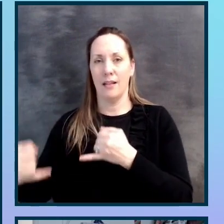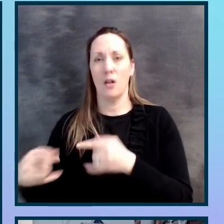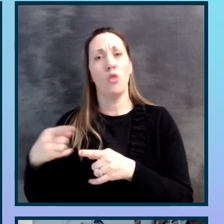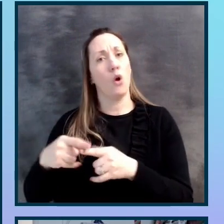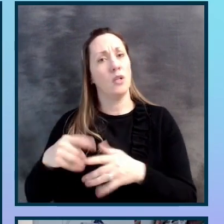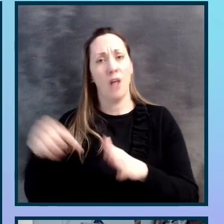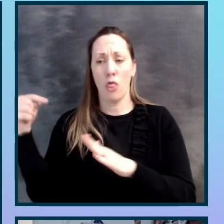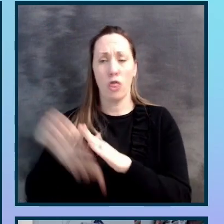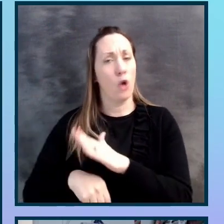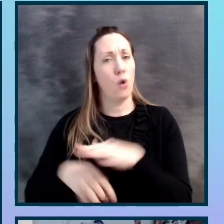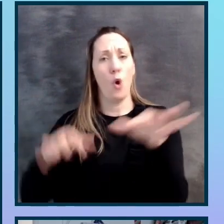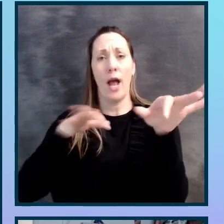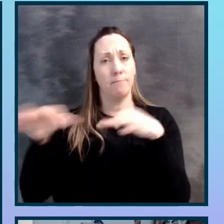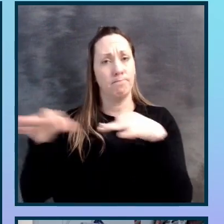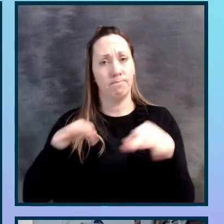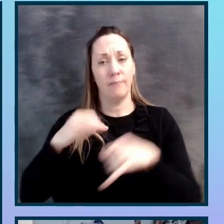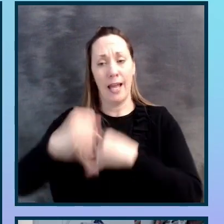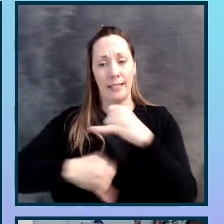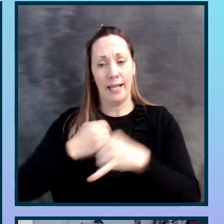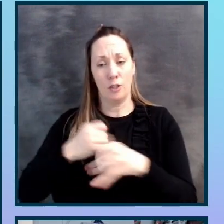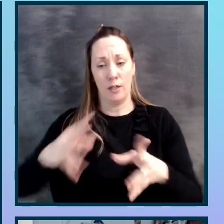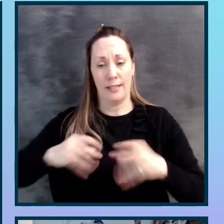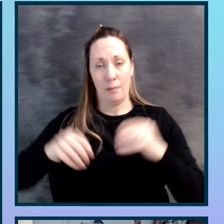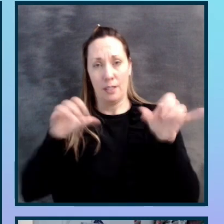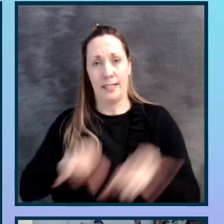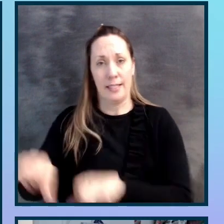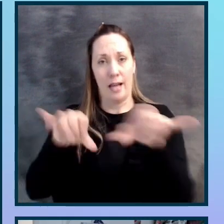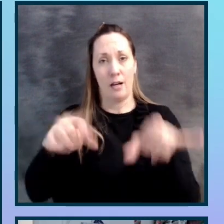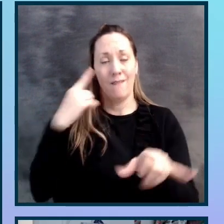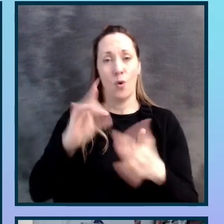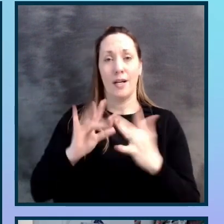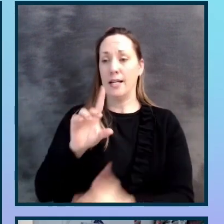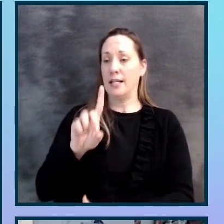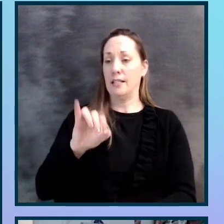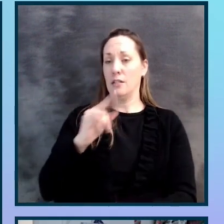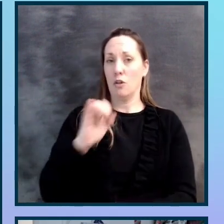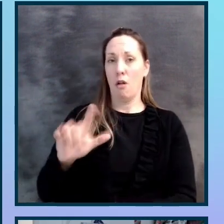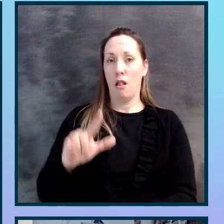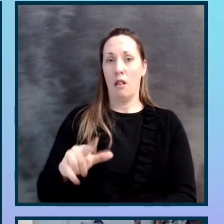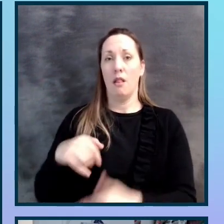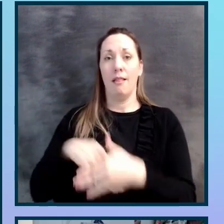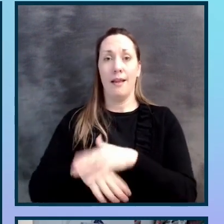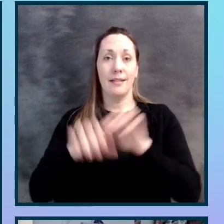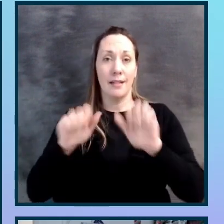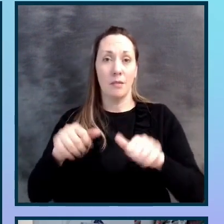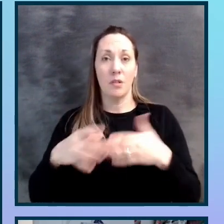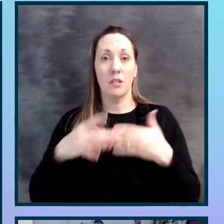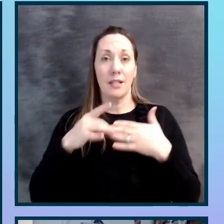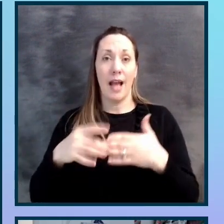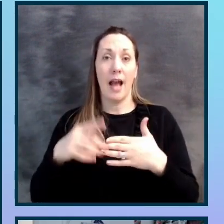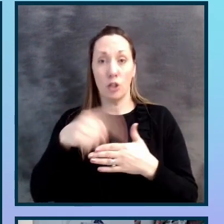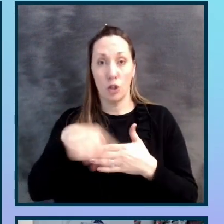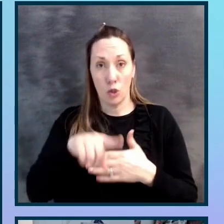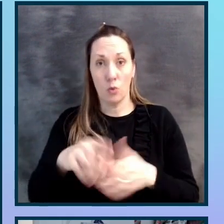of internationally accepted standards for digital accessibility that can guide you to creating more accessible experiences.